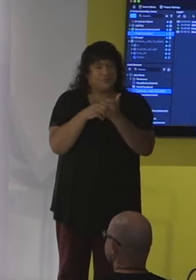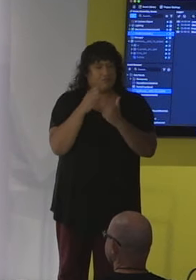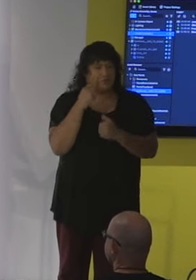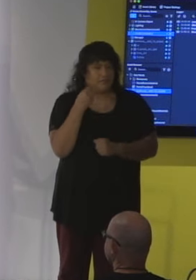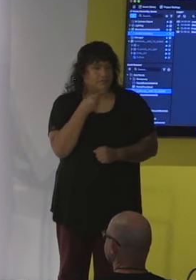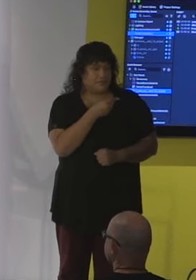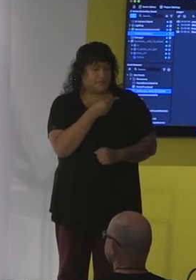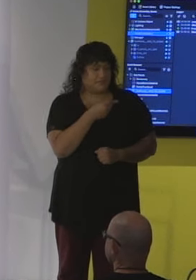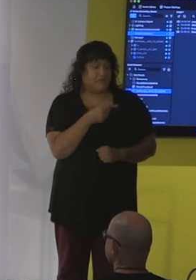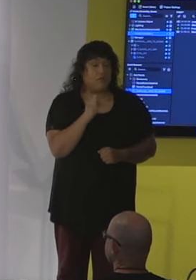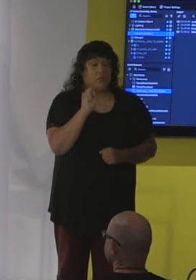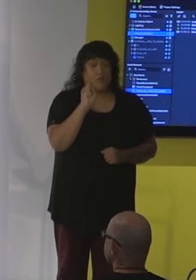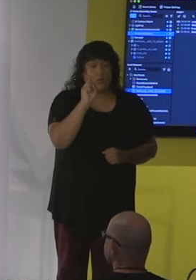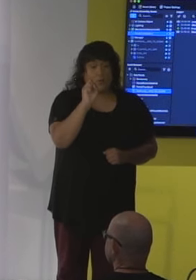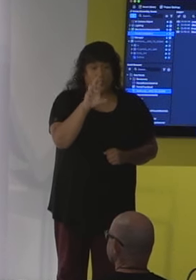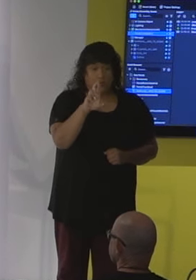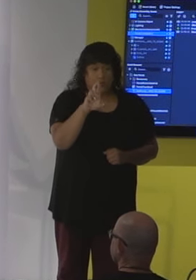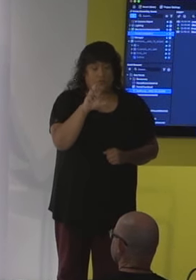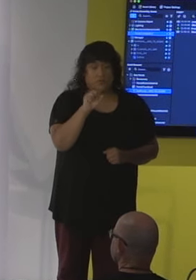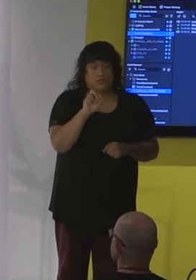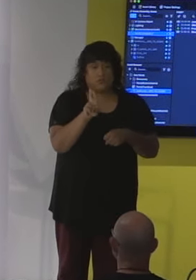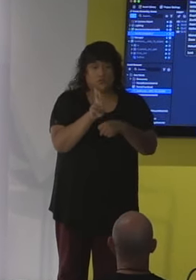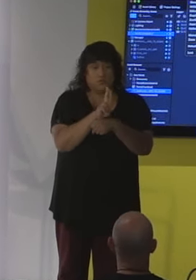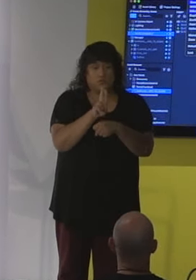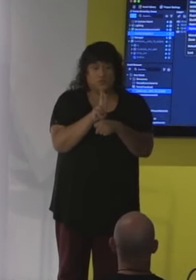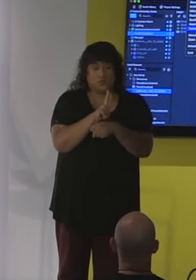You could also use in our asset library,